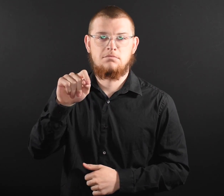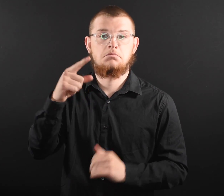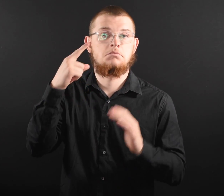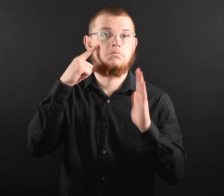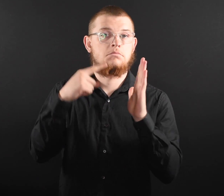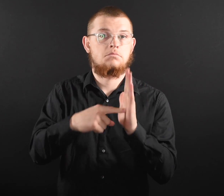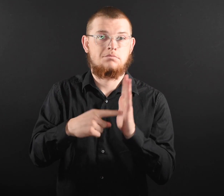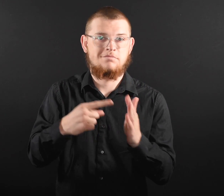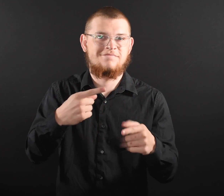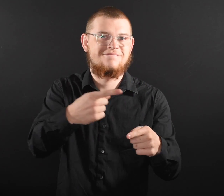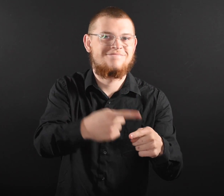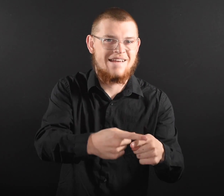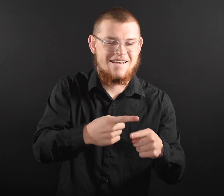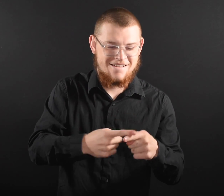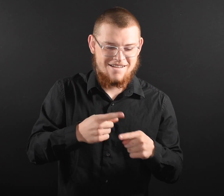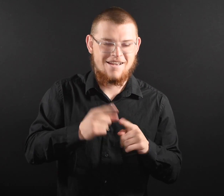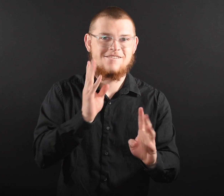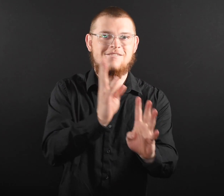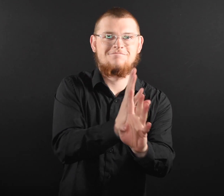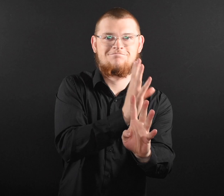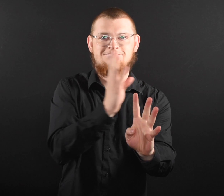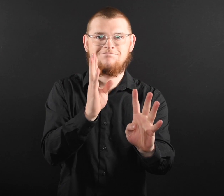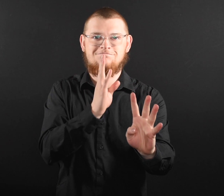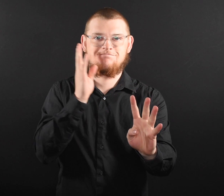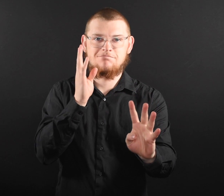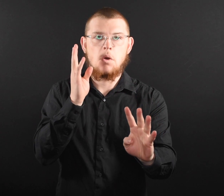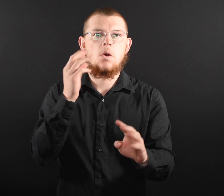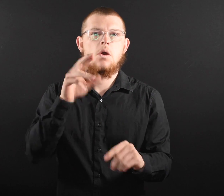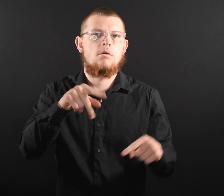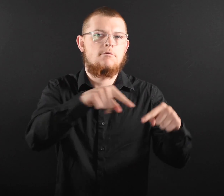of 6 feet (for example, by using floor markings,